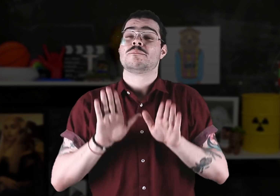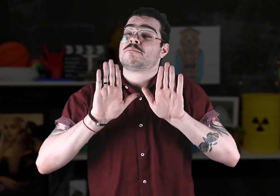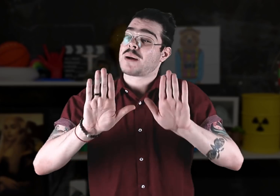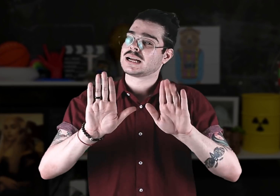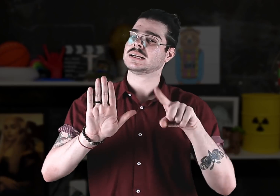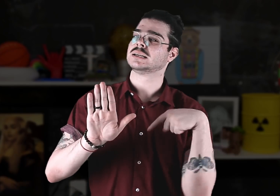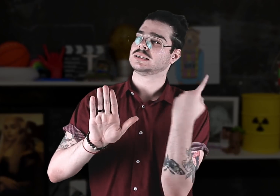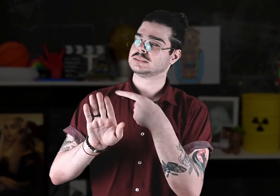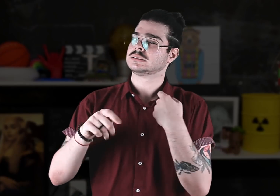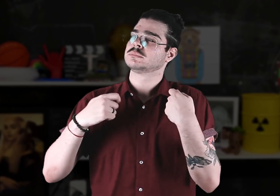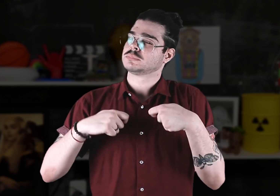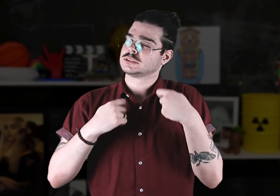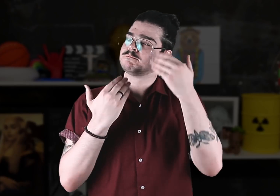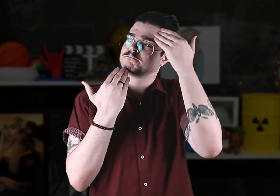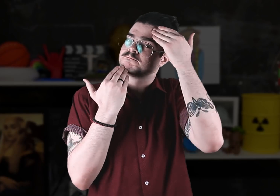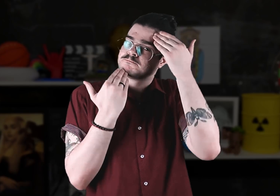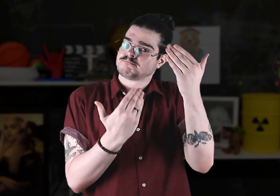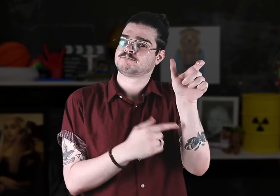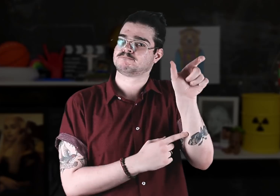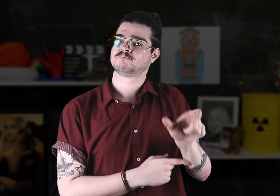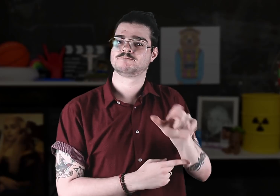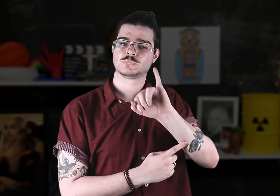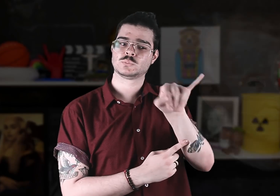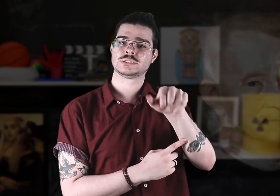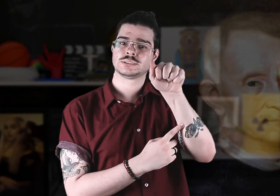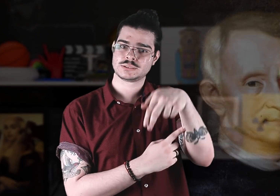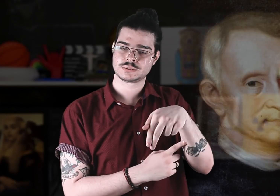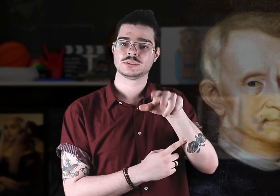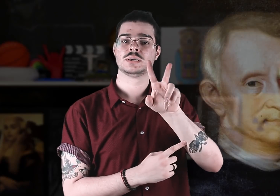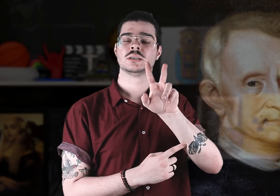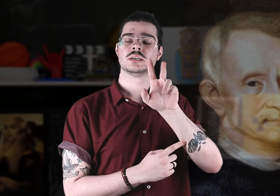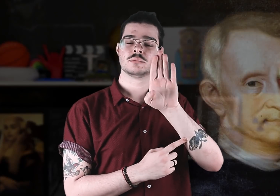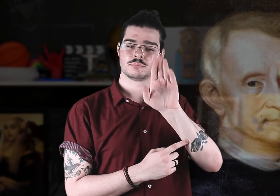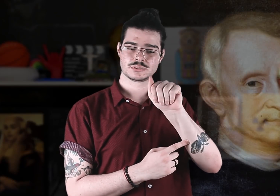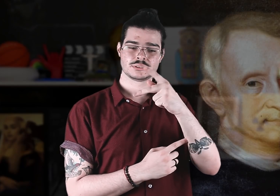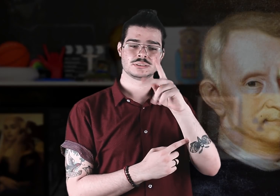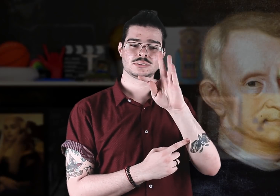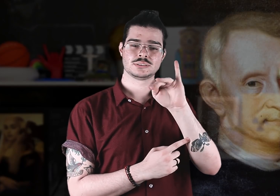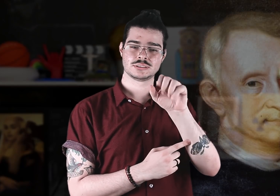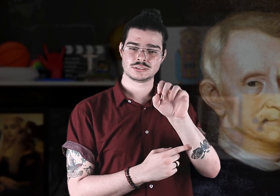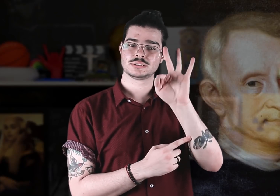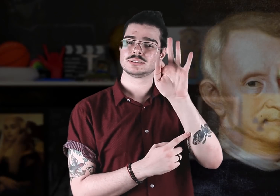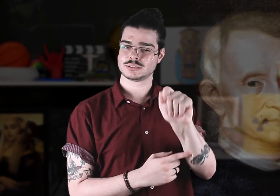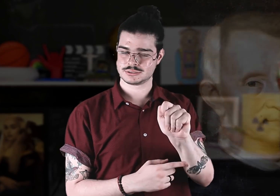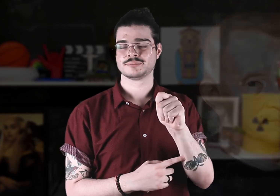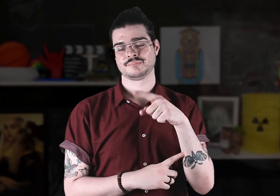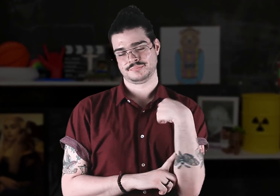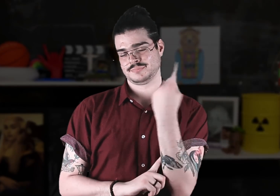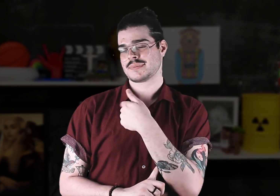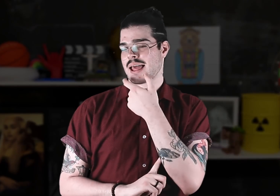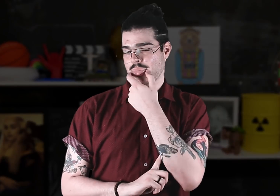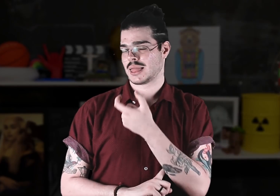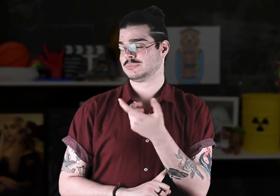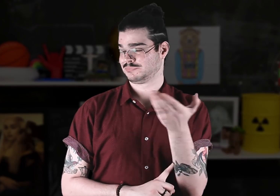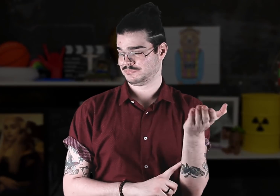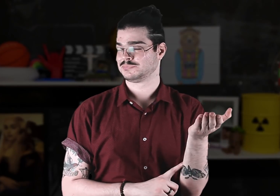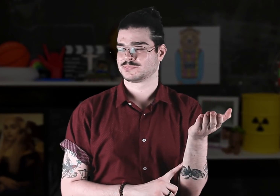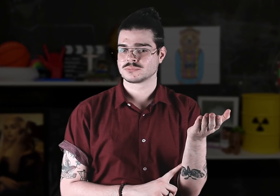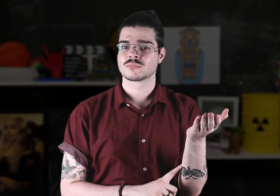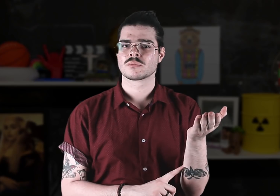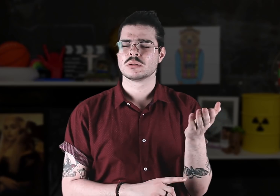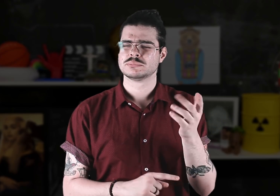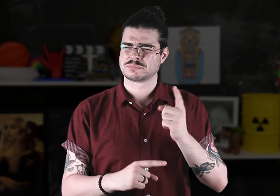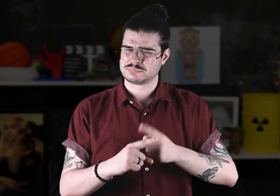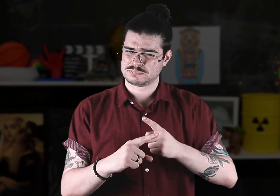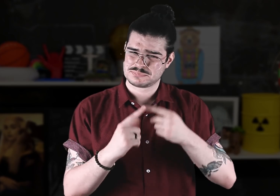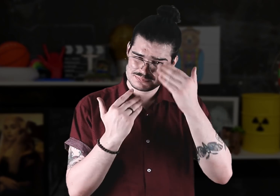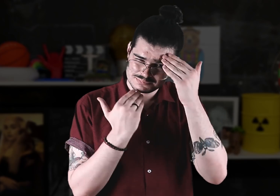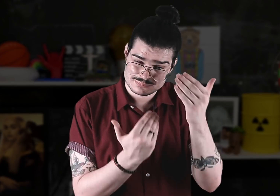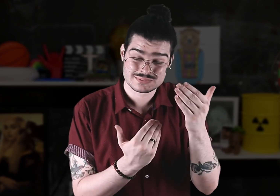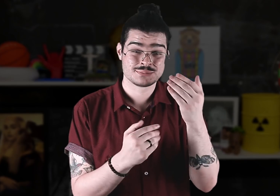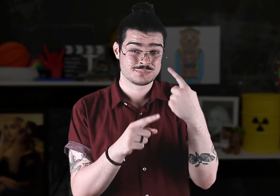But, we must thank Jan Baptista Van Helmont, our Einstein!